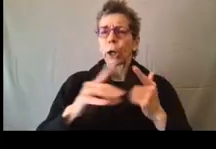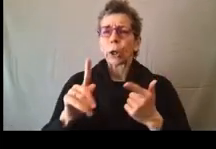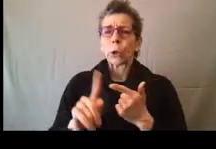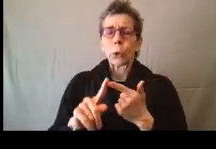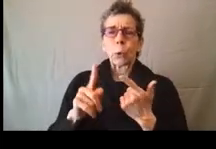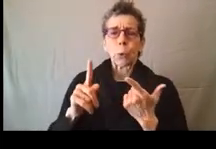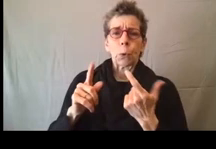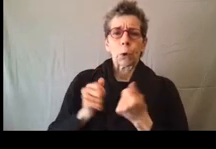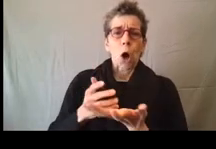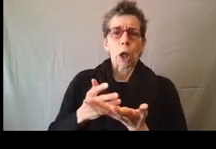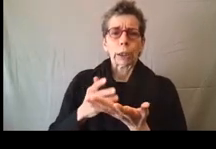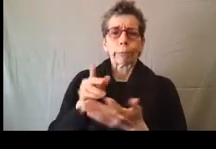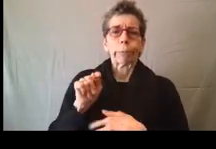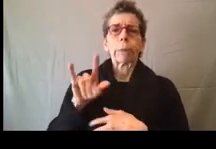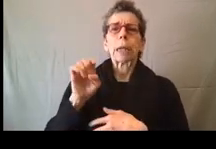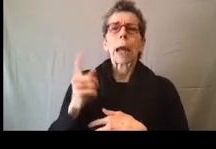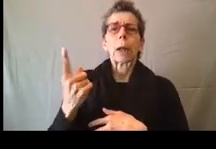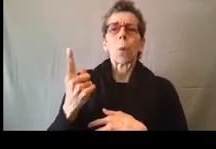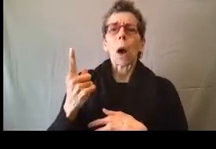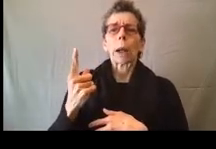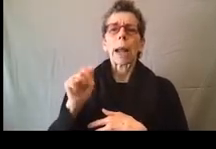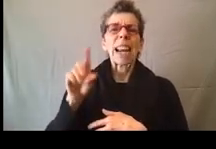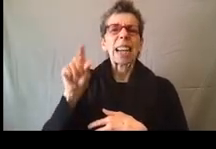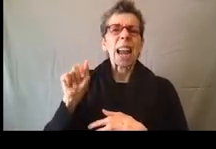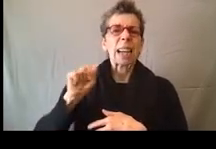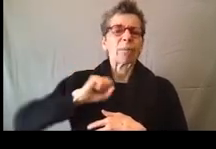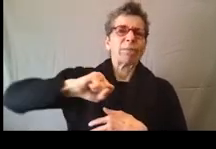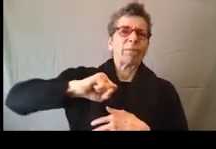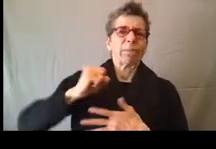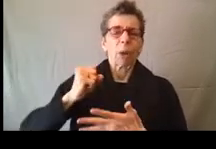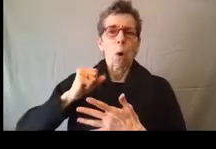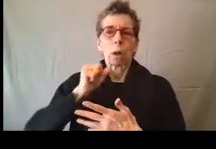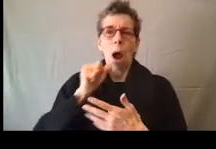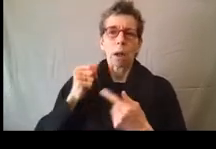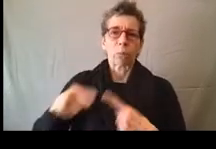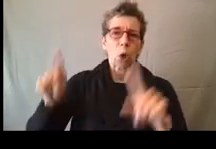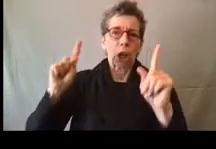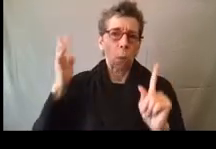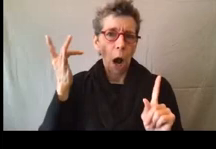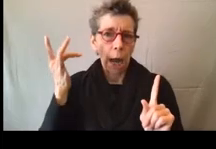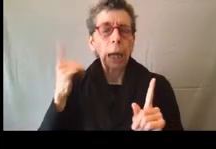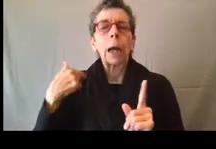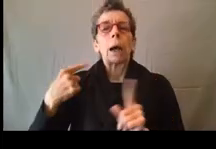of Title I of the ADA among small employers. We know from previous research that areas